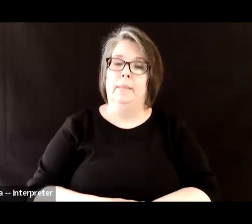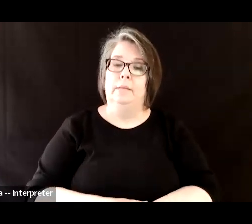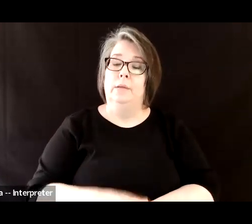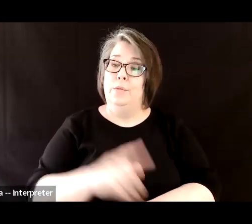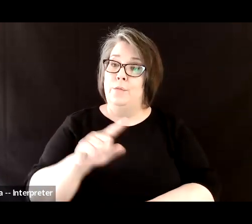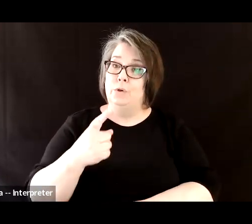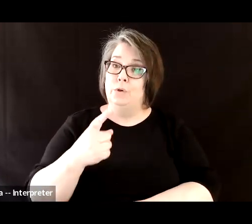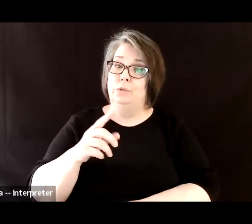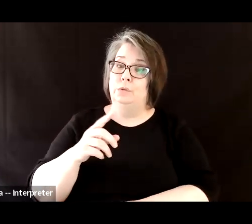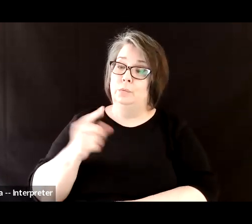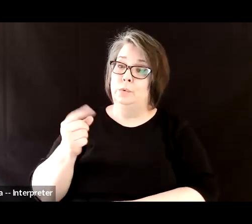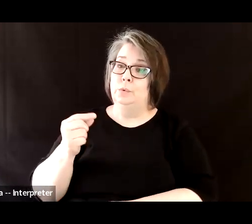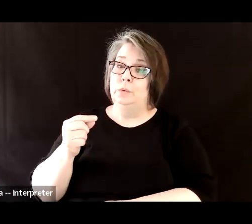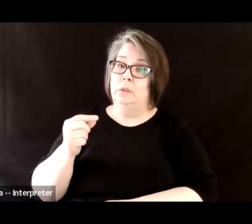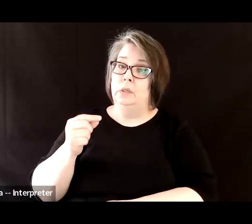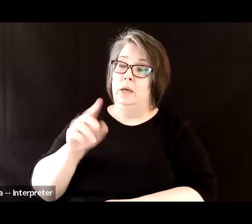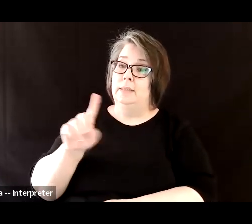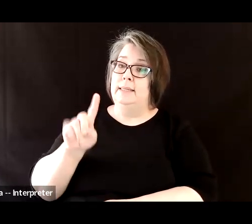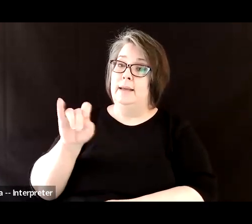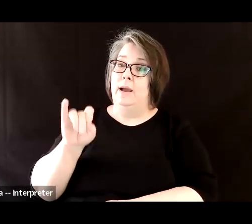walk through a couple of DIY options.